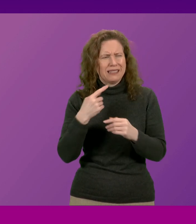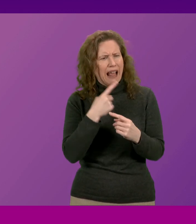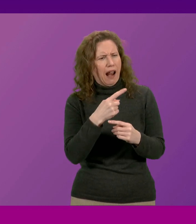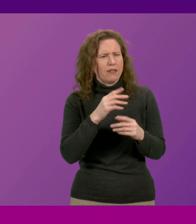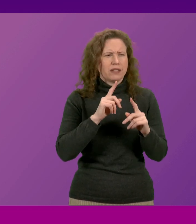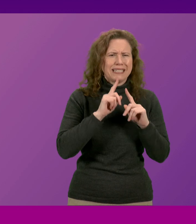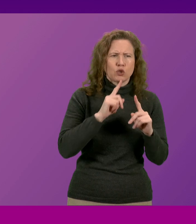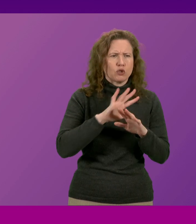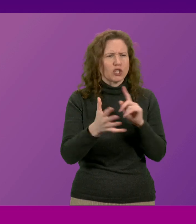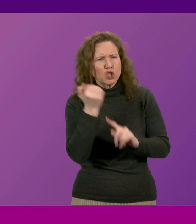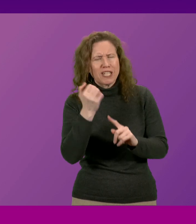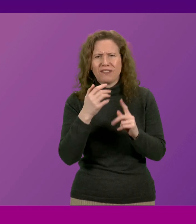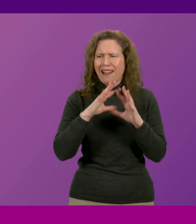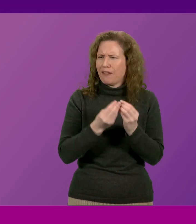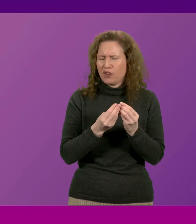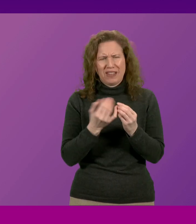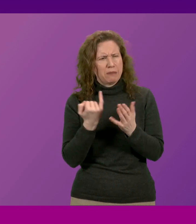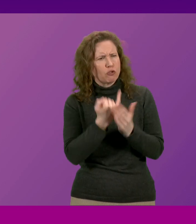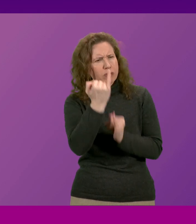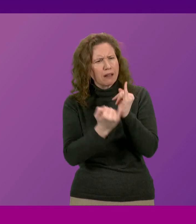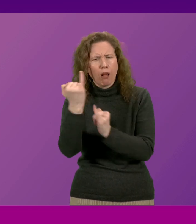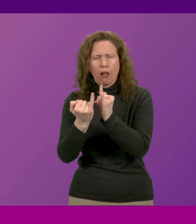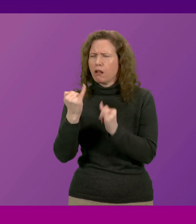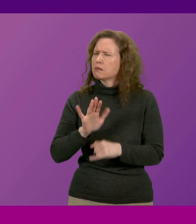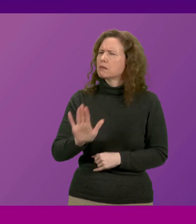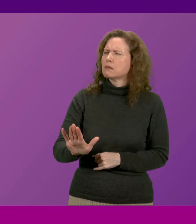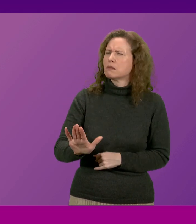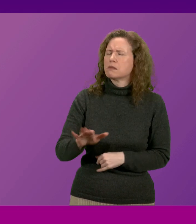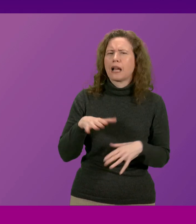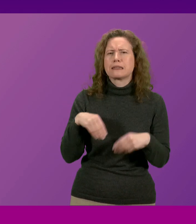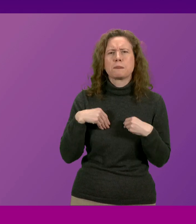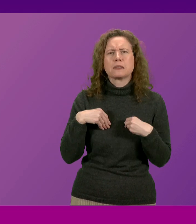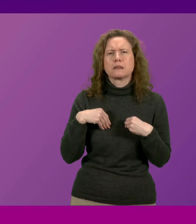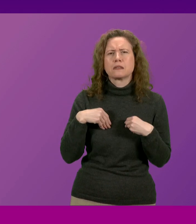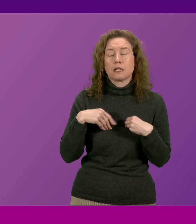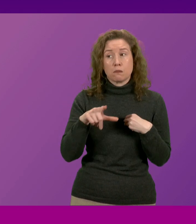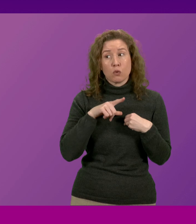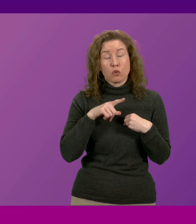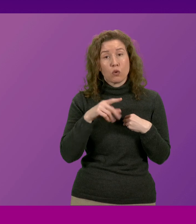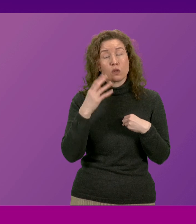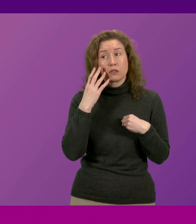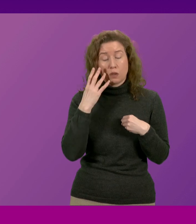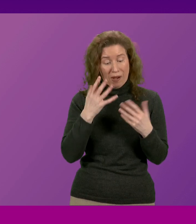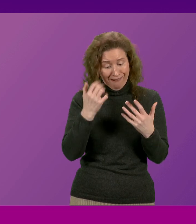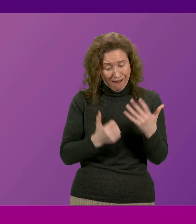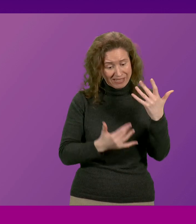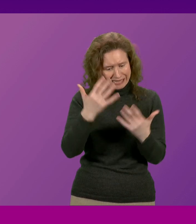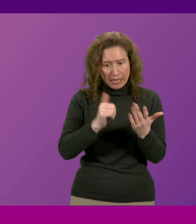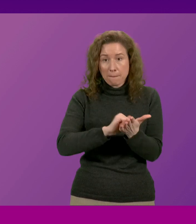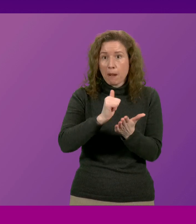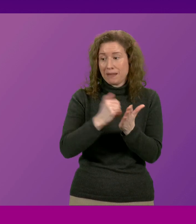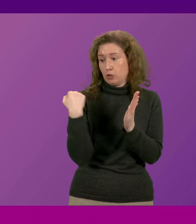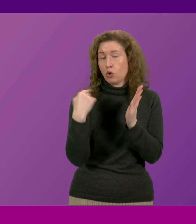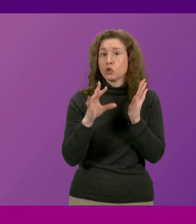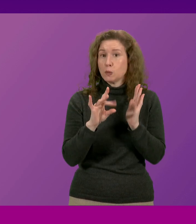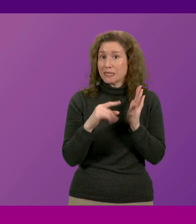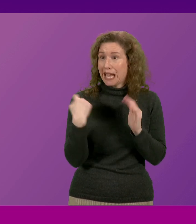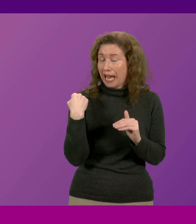in our schools. The statistics that were published on Tuesday show that there are